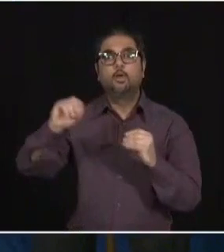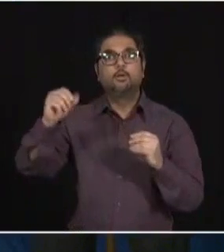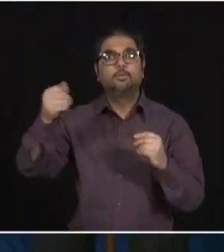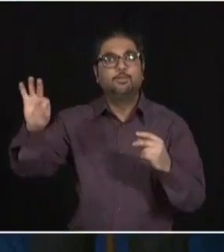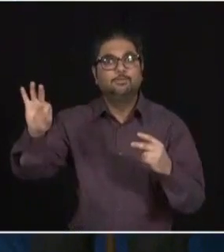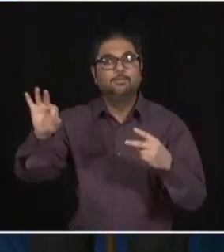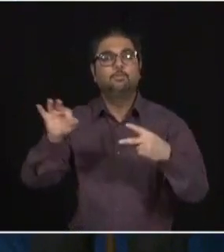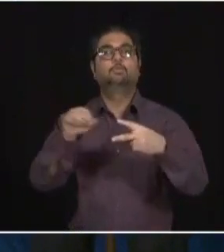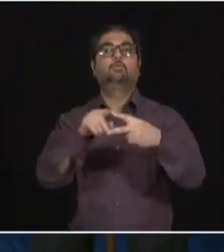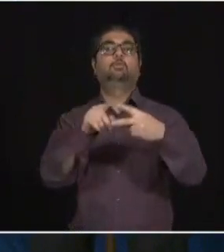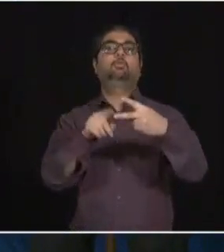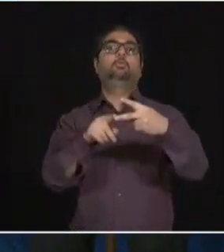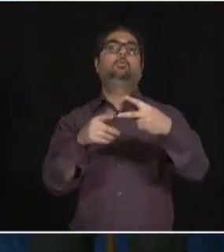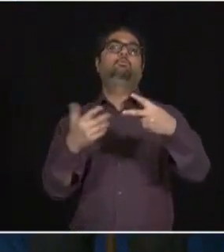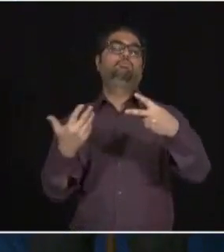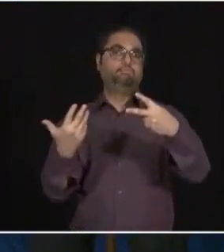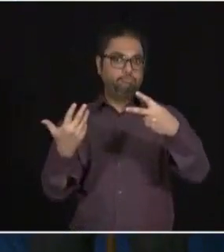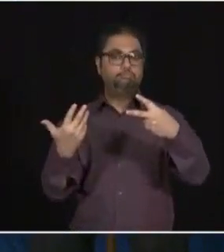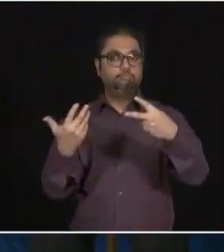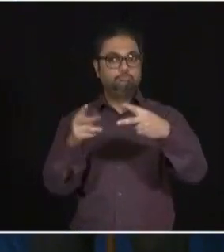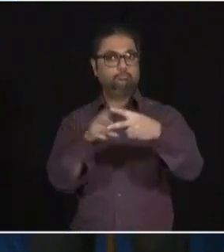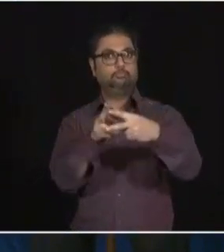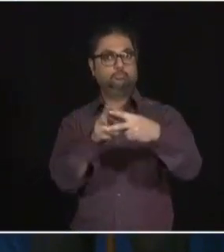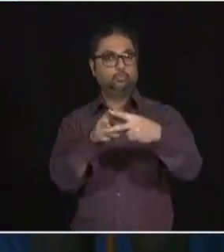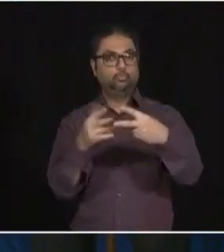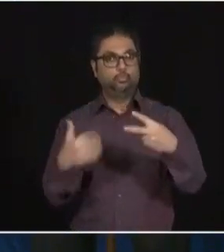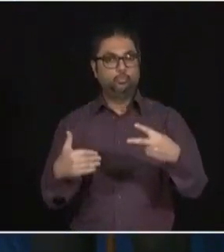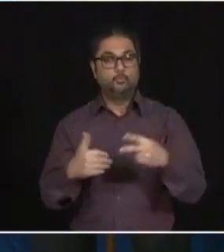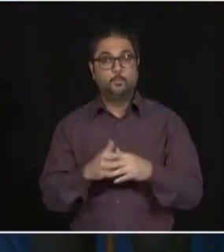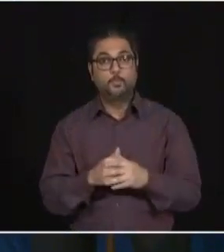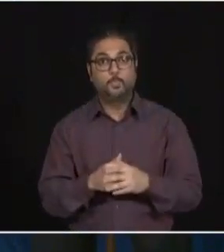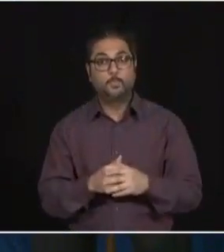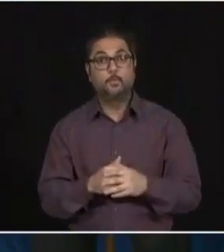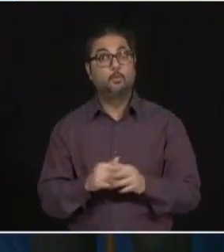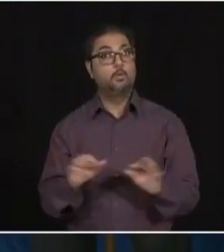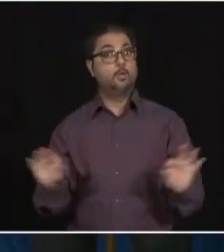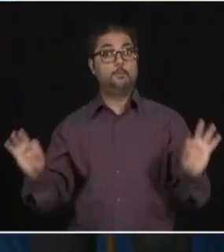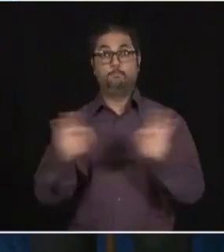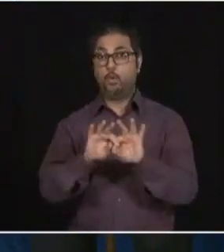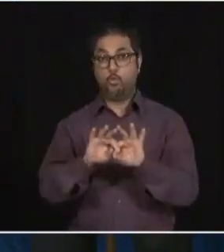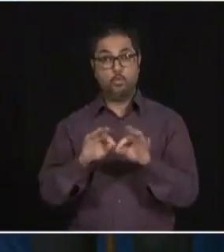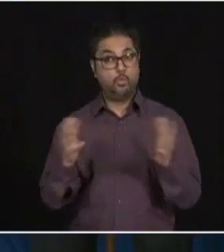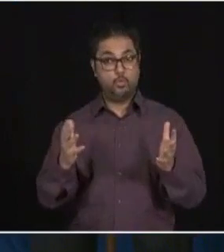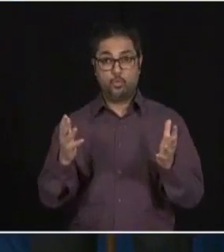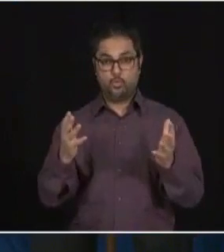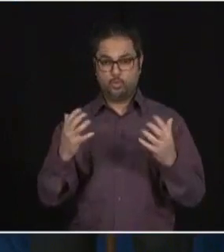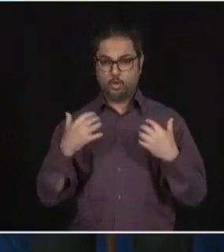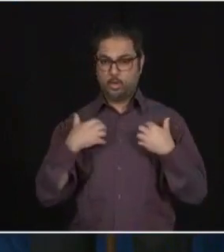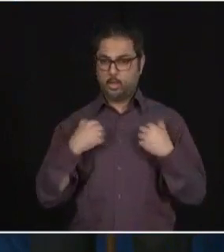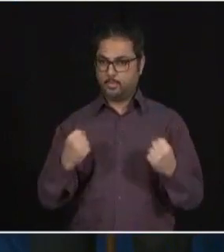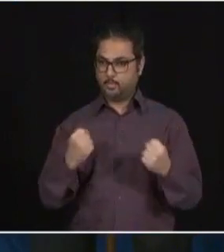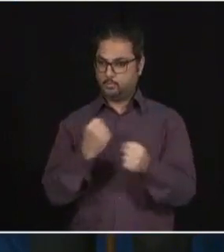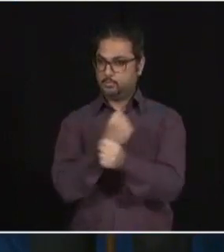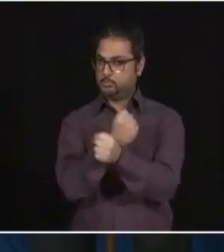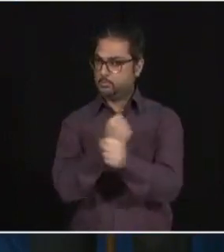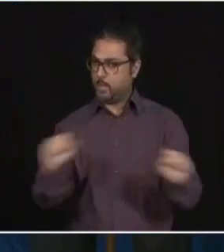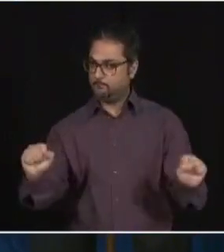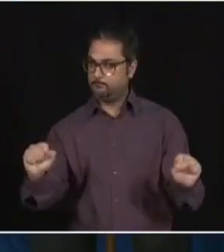ensure that proper measures were in place to protect the health and safety of emergency workers and communities. And we have